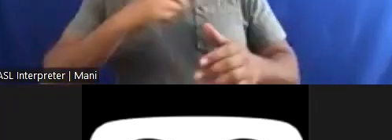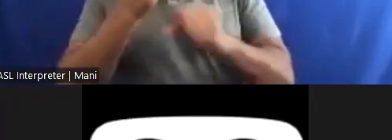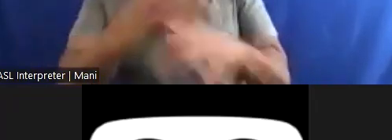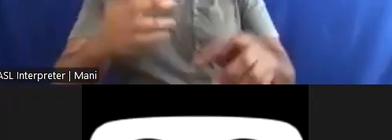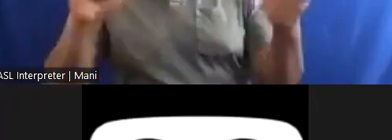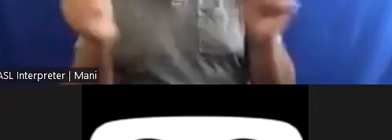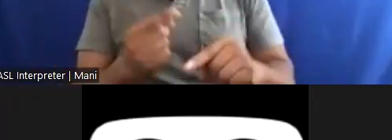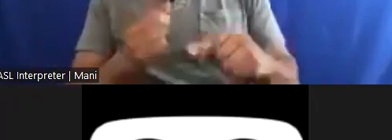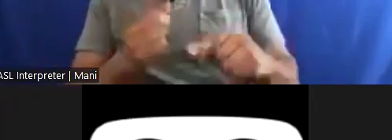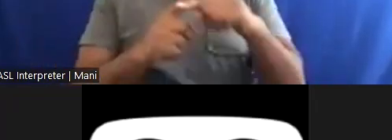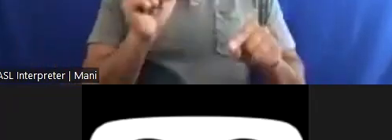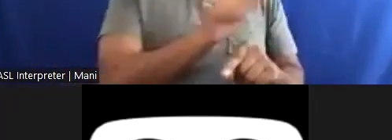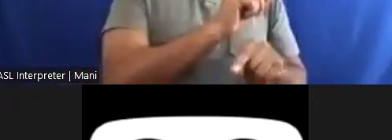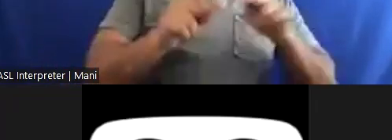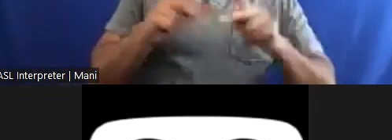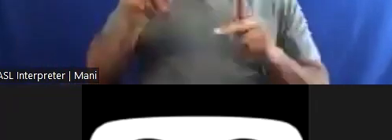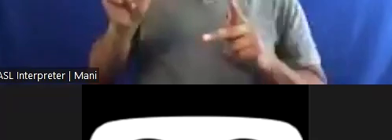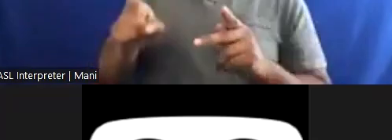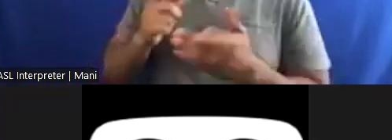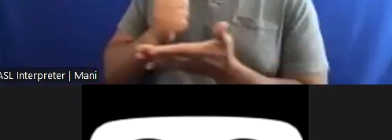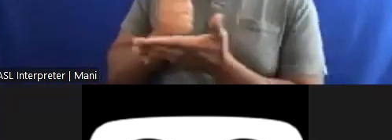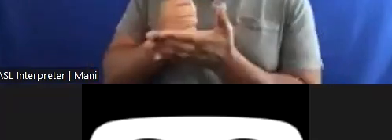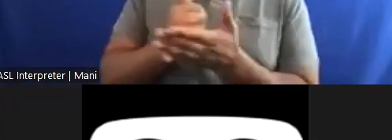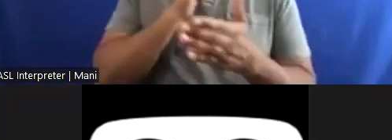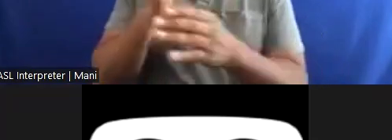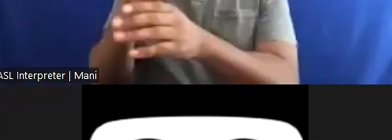that are not getting the help, and then that affects our funding, right?